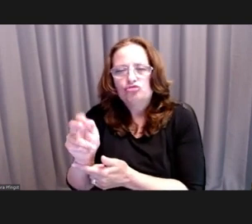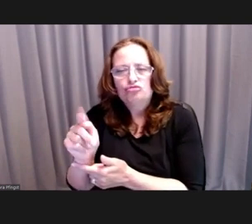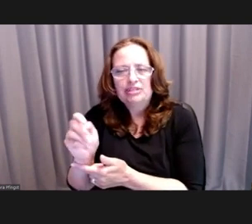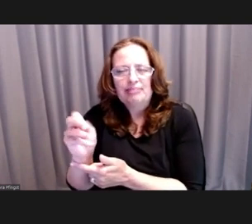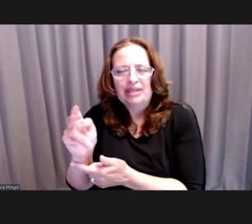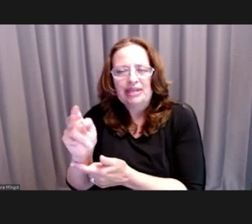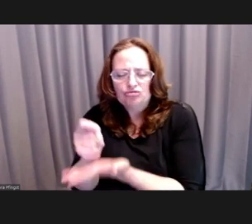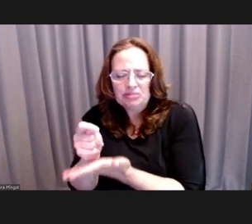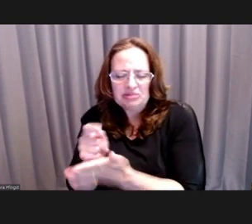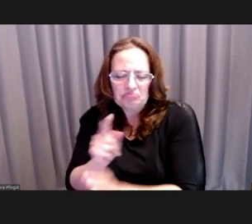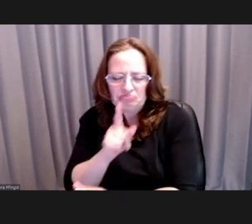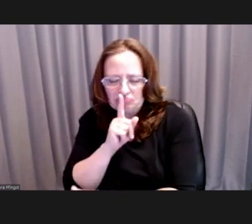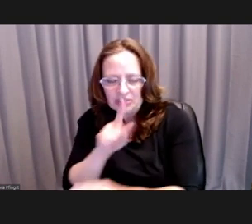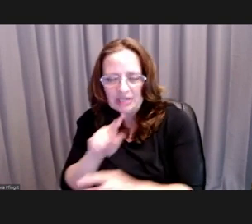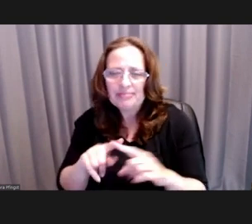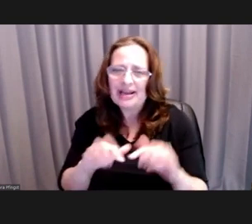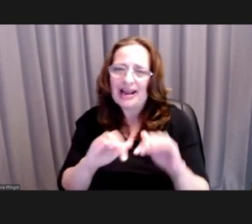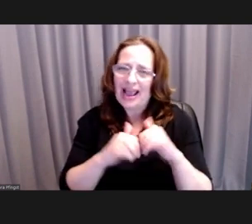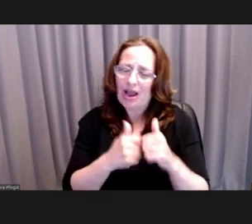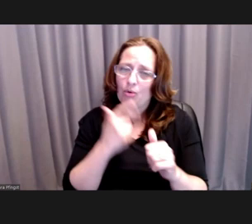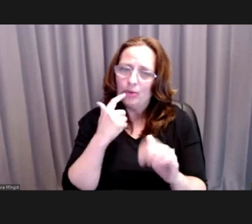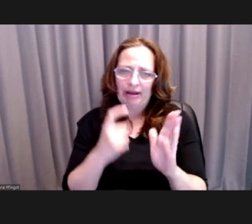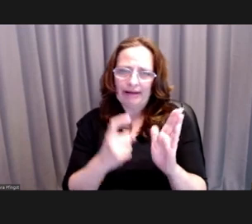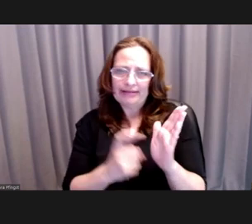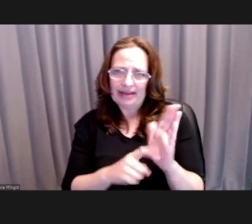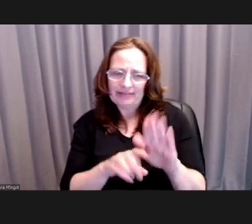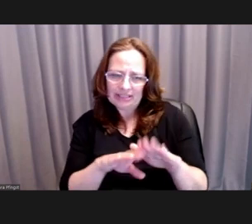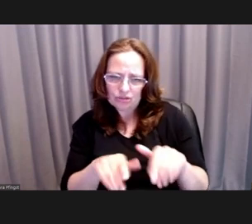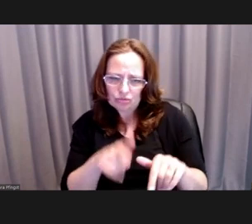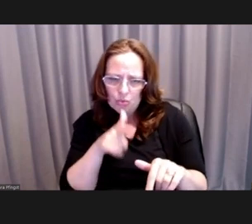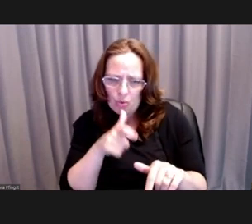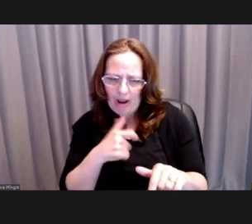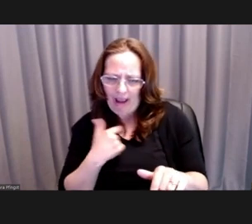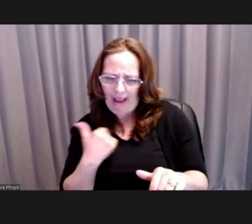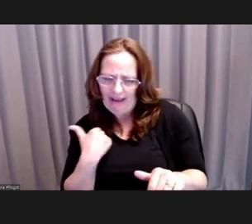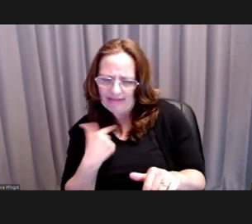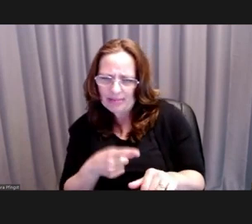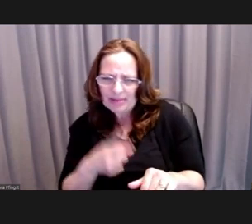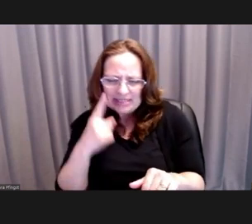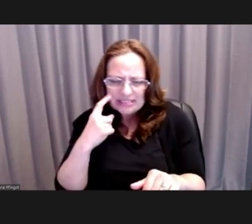and work up a child where hearing loss is suspected. And with that comes a few